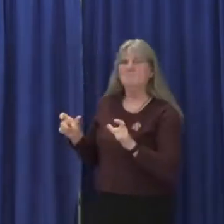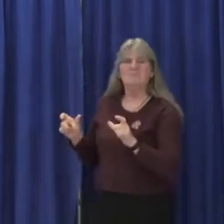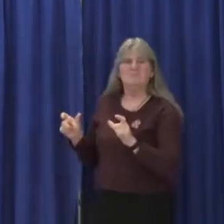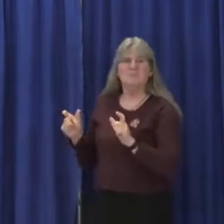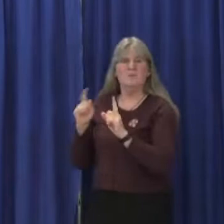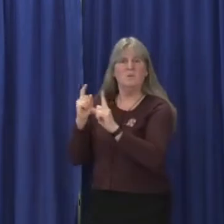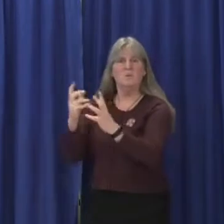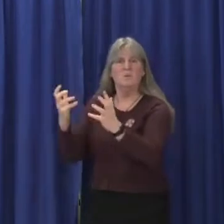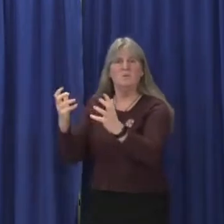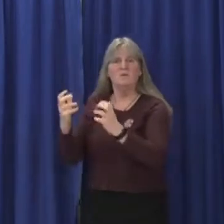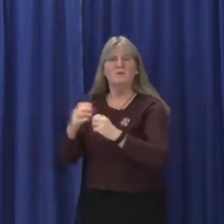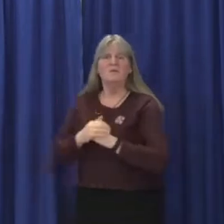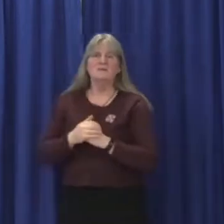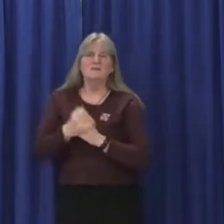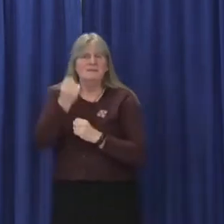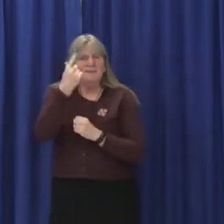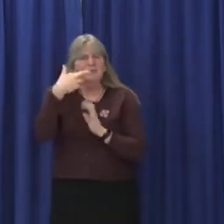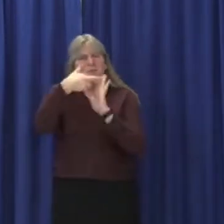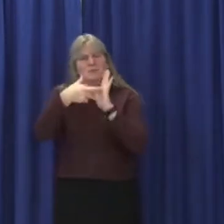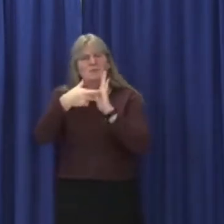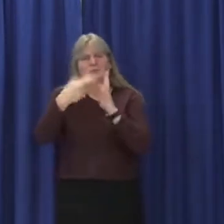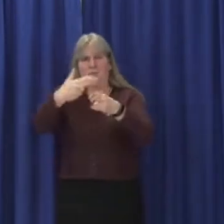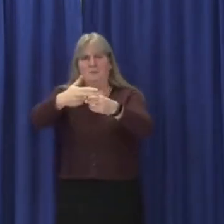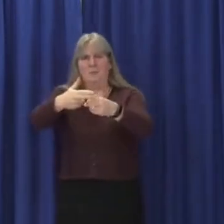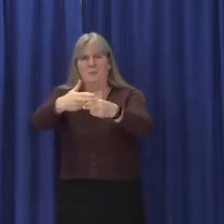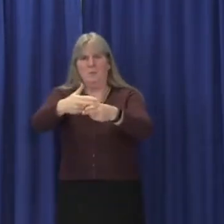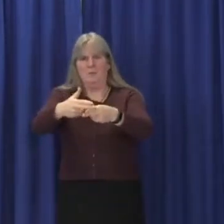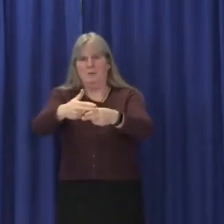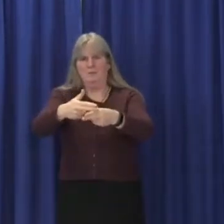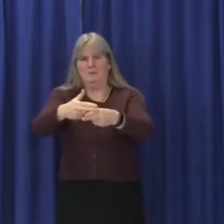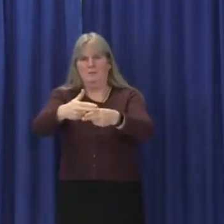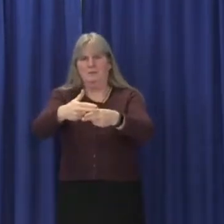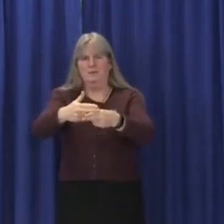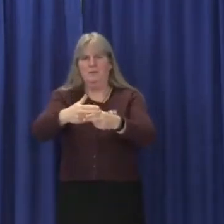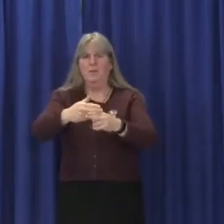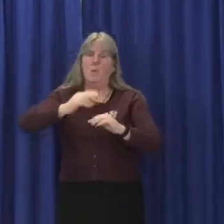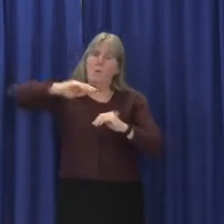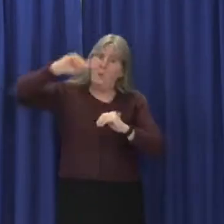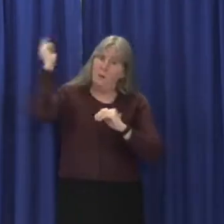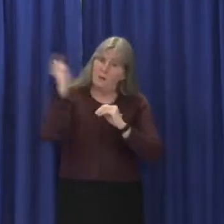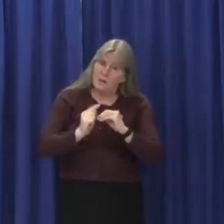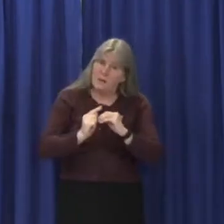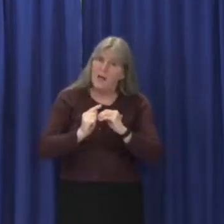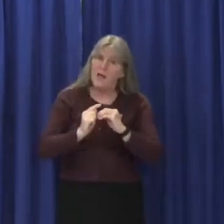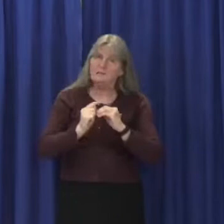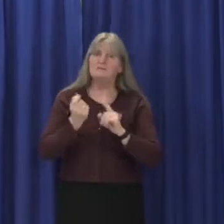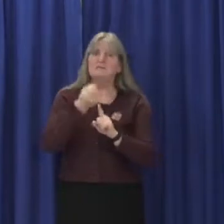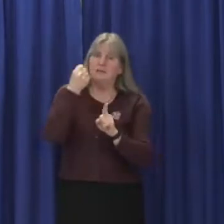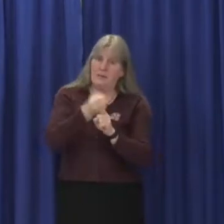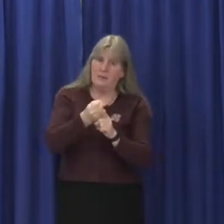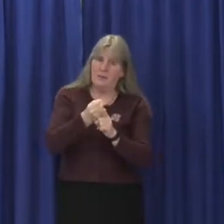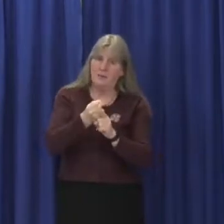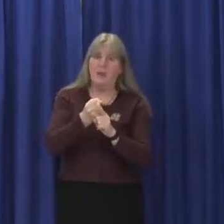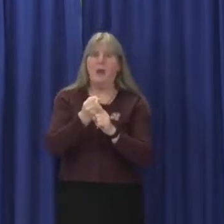These measures are temporary, and they are intended to reduce the acute impacts in our hospitals, in our